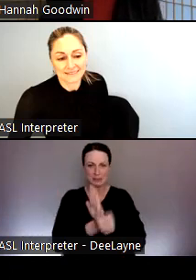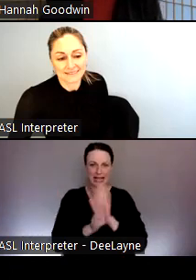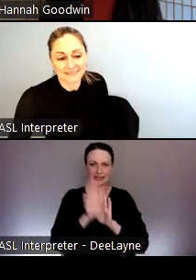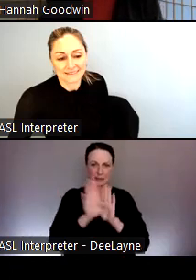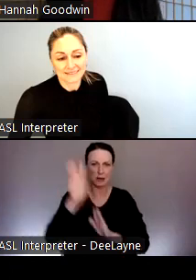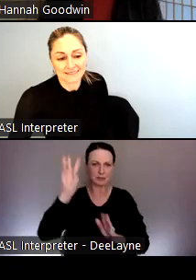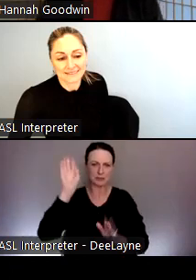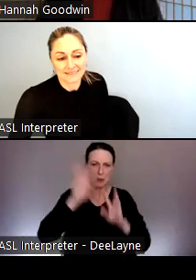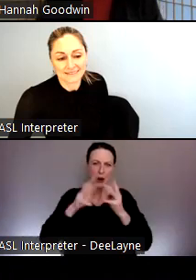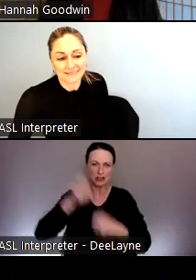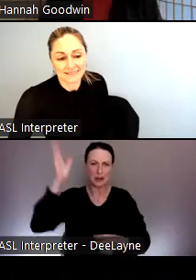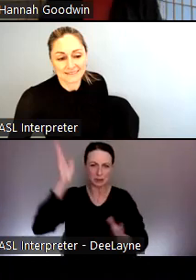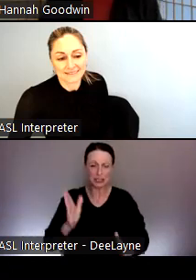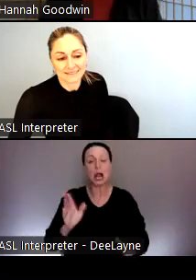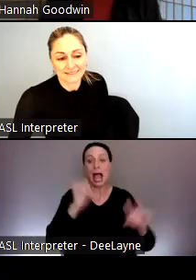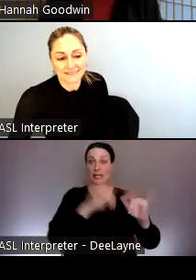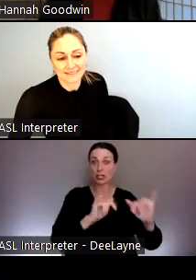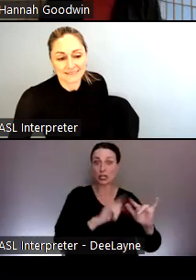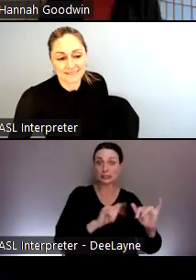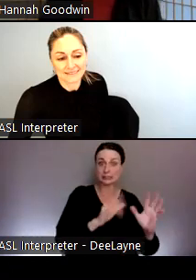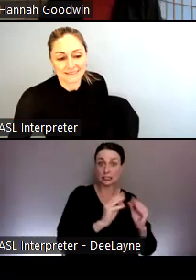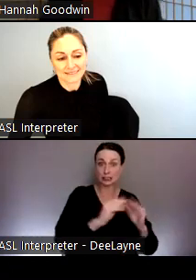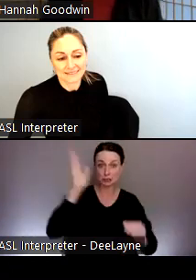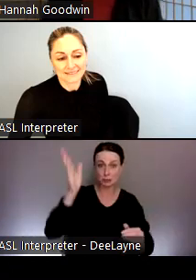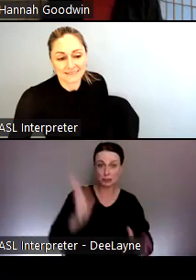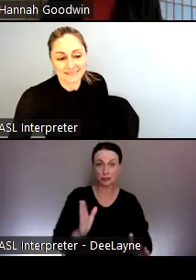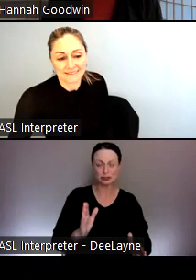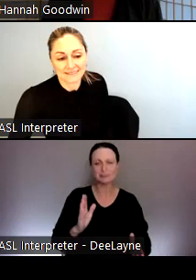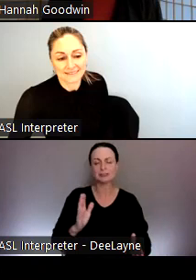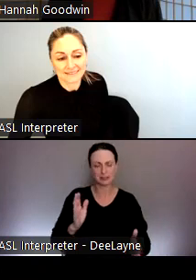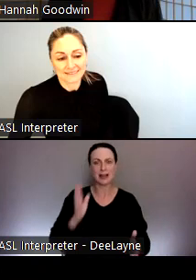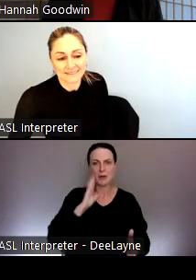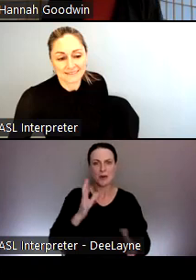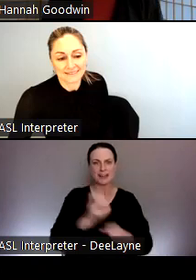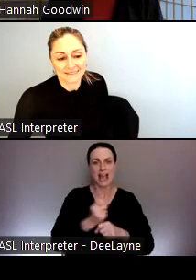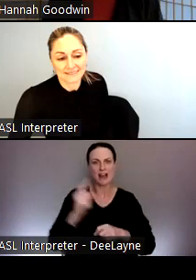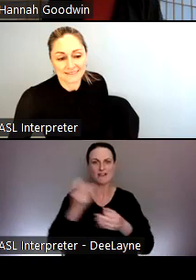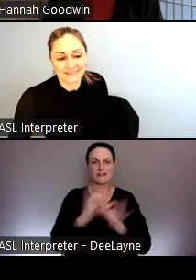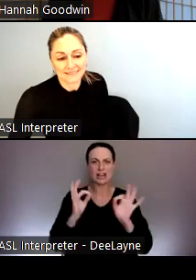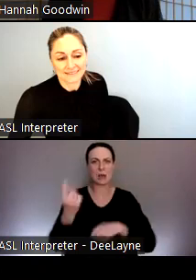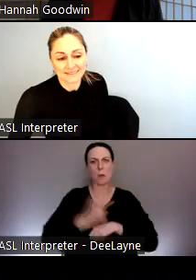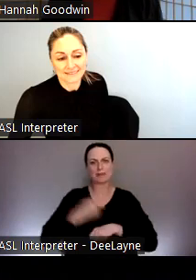And then for our concurrent session presenters, you do get a free one day pass to come to the conference.